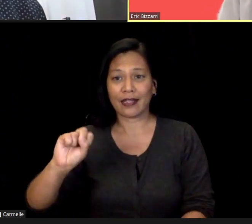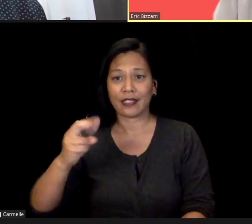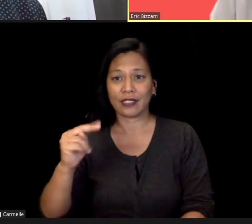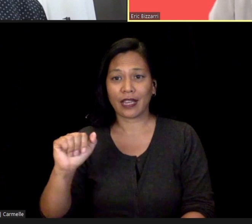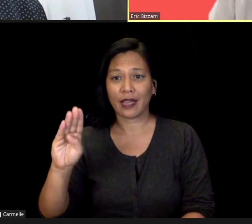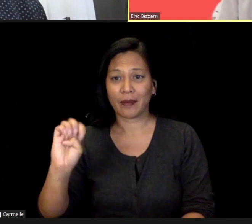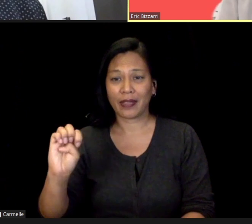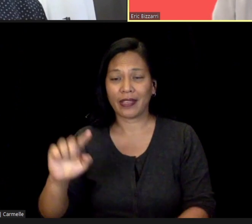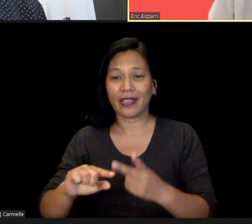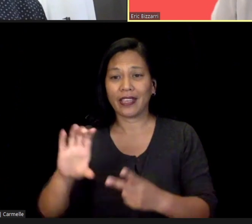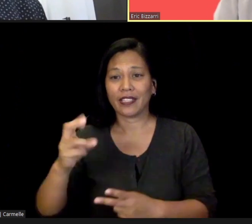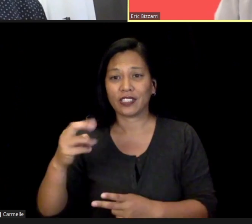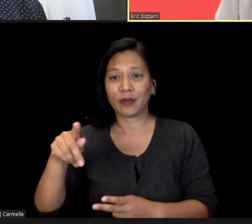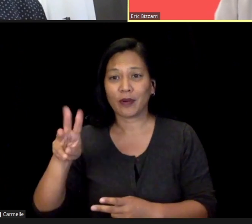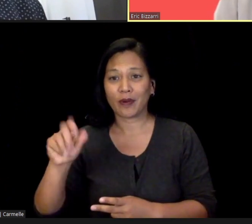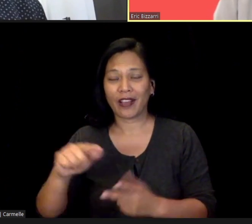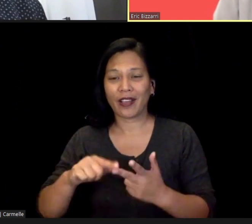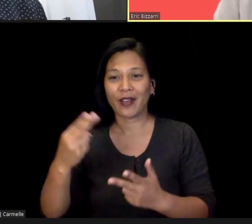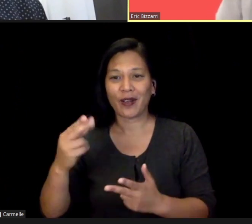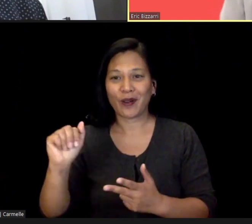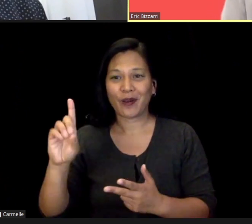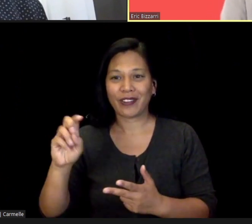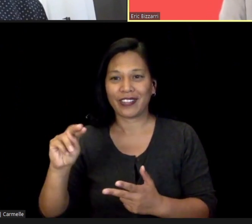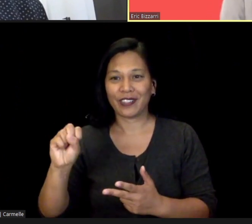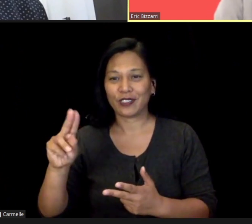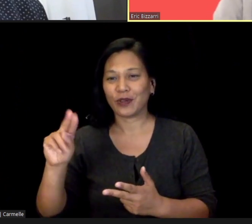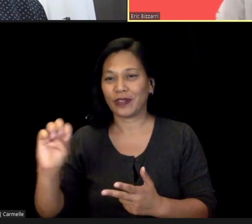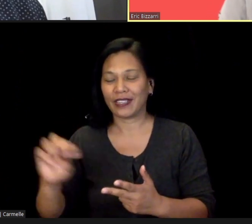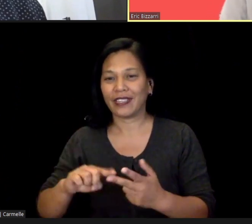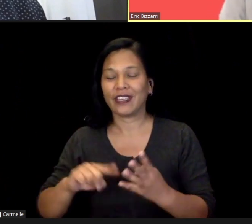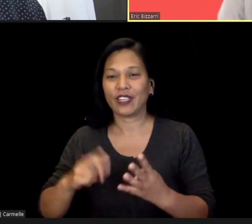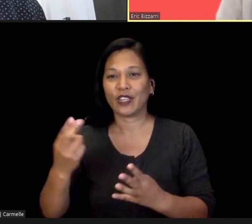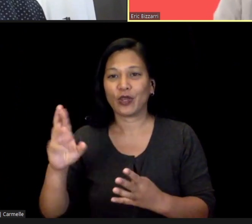the Chippewa, the Haudenosaunee, the Huron-Wendat and the Mississaugas of the Credit First Nation.